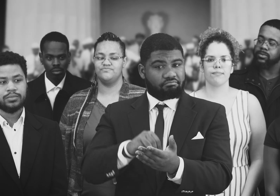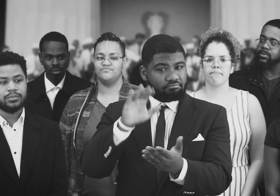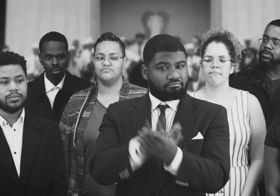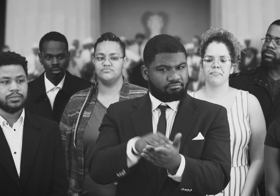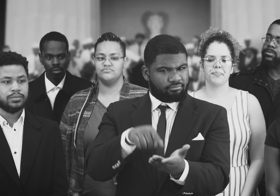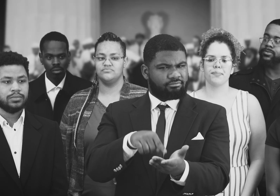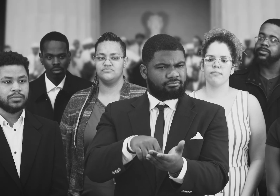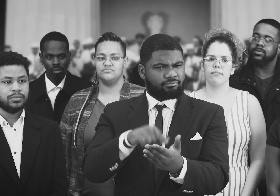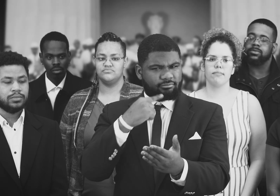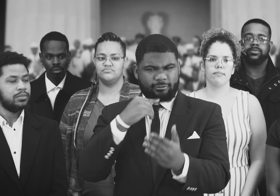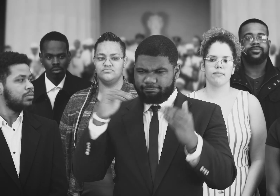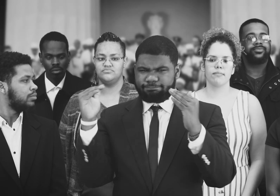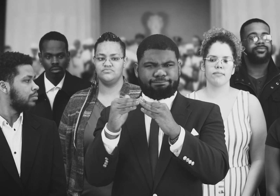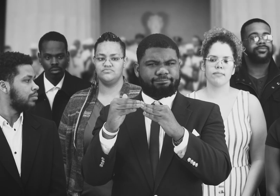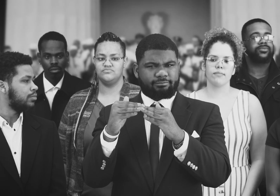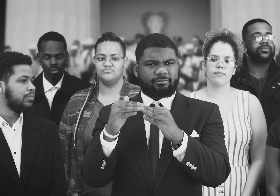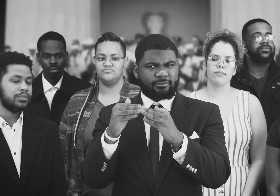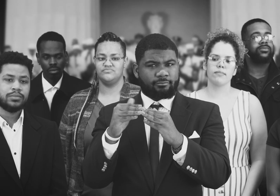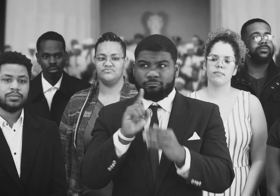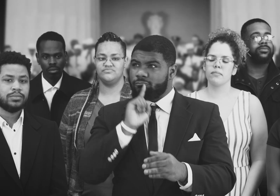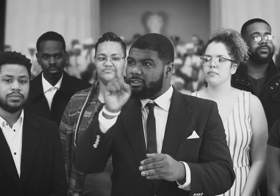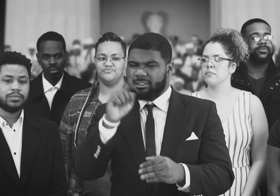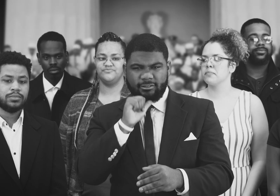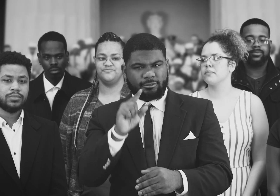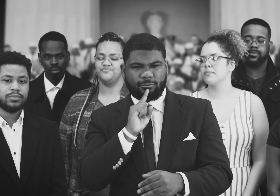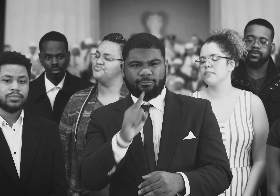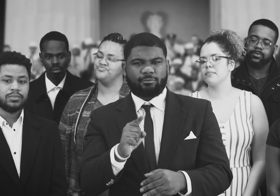America has given the black people a bad check, a check which has come back marked insufficient funds.